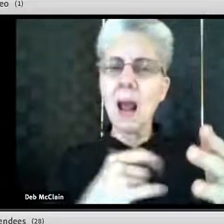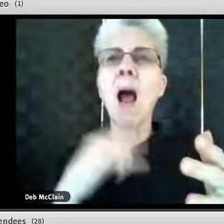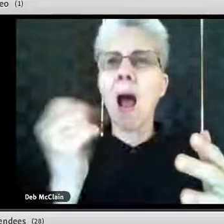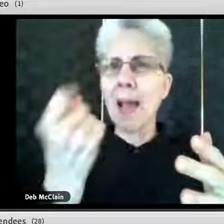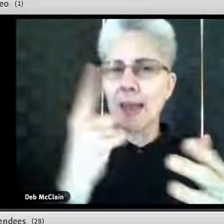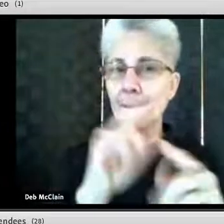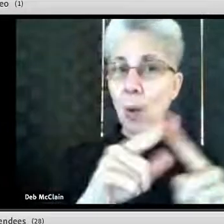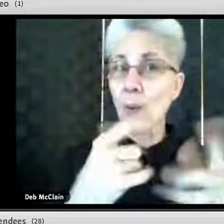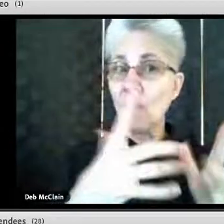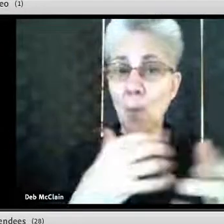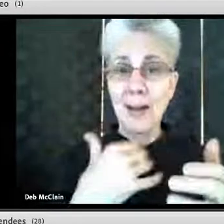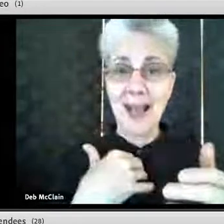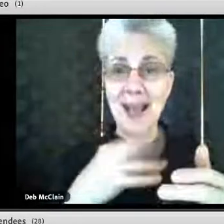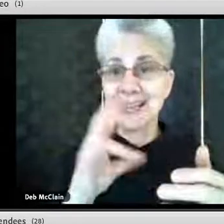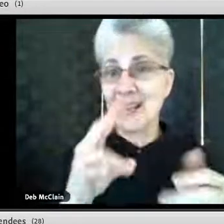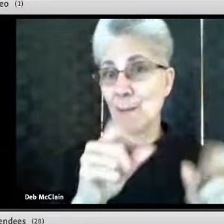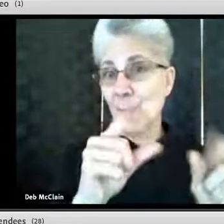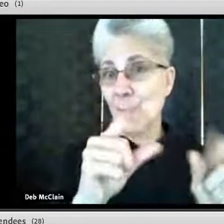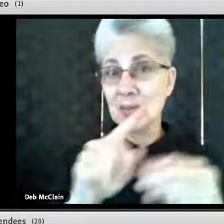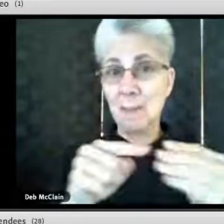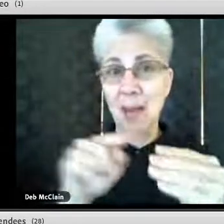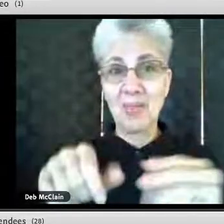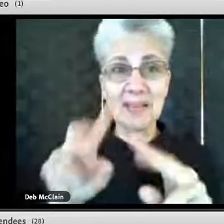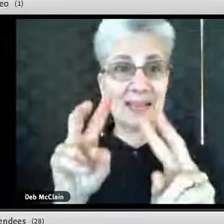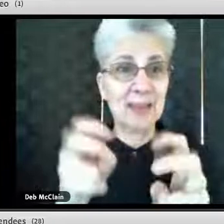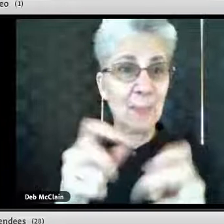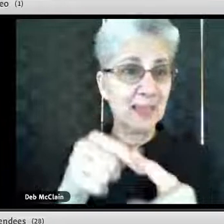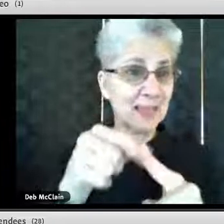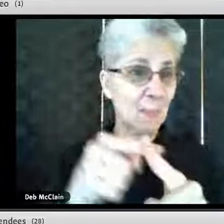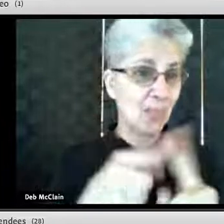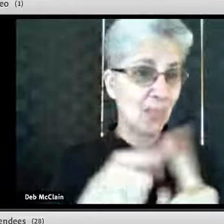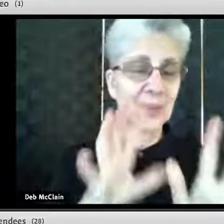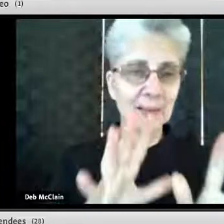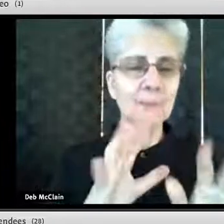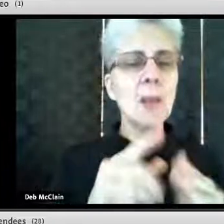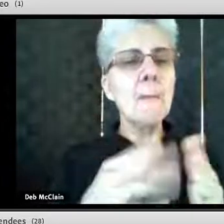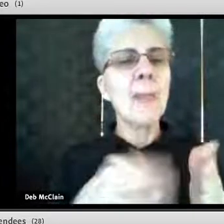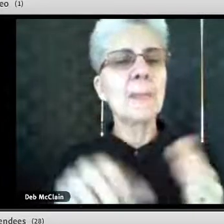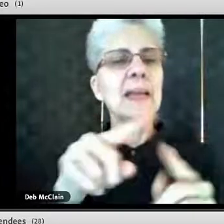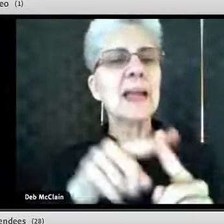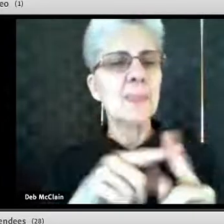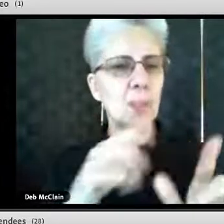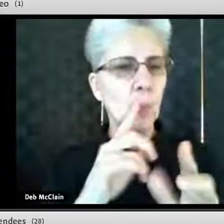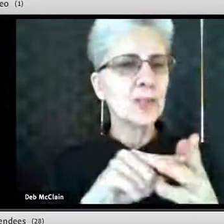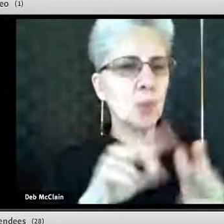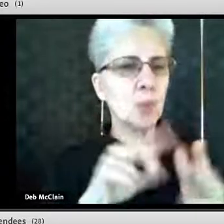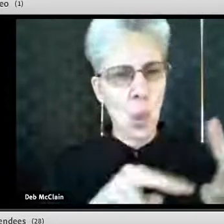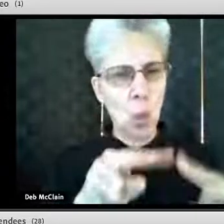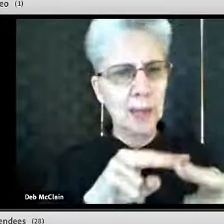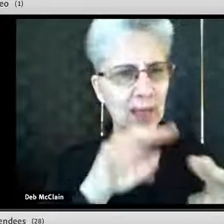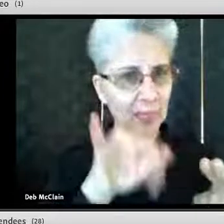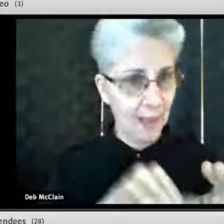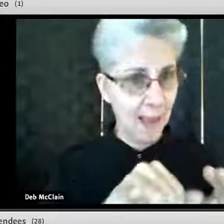but we've already had seven posts on this topic this month. Maybe next month, we can start looking at that